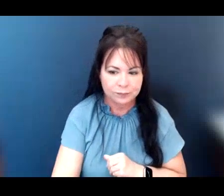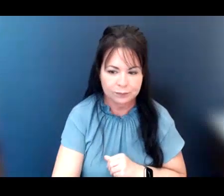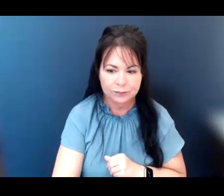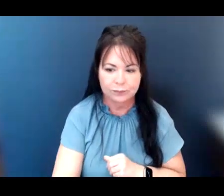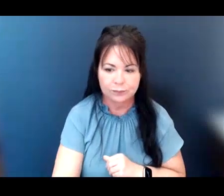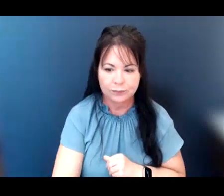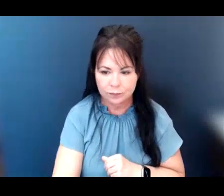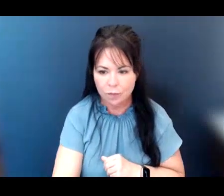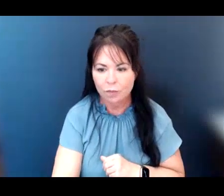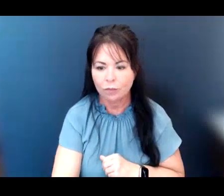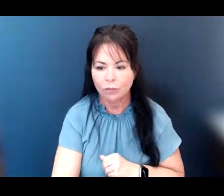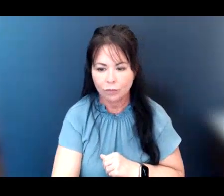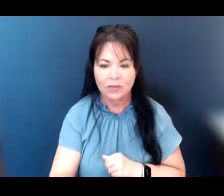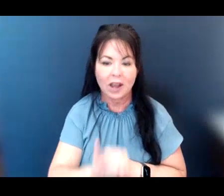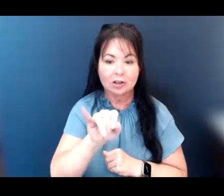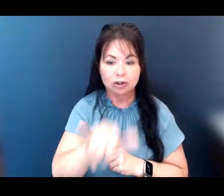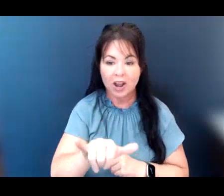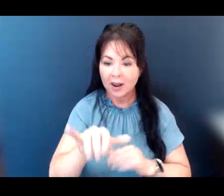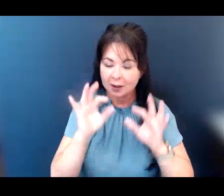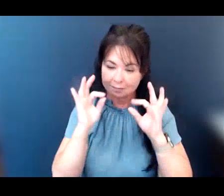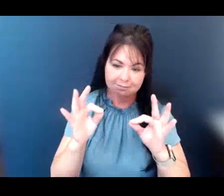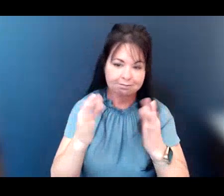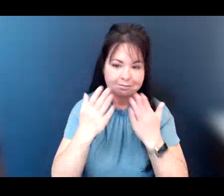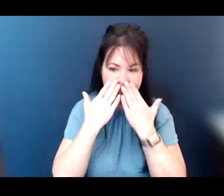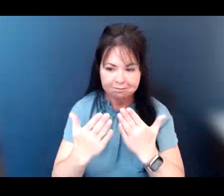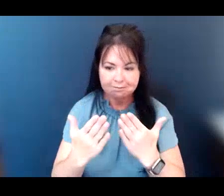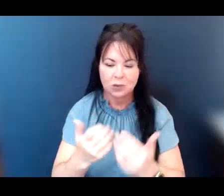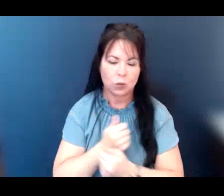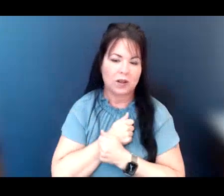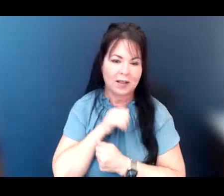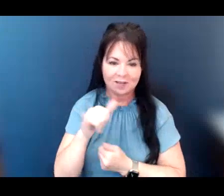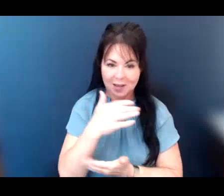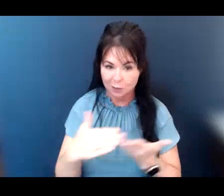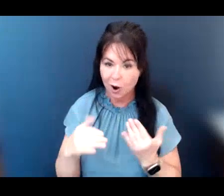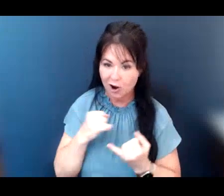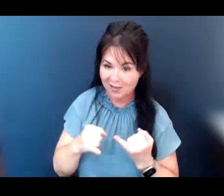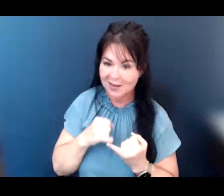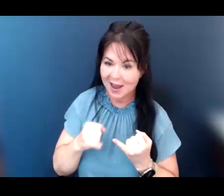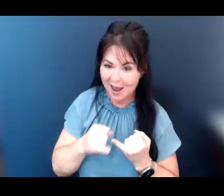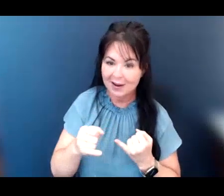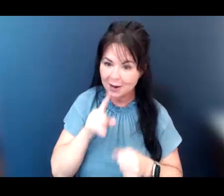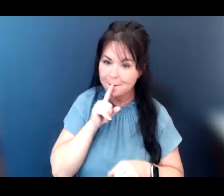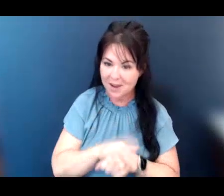Jay, that was awesome, too. Love that piece at the end with making sure that you can verify what the AI is telling you, too.